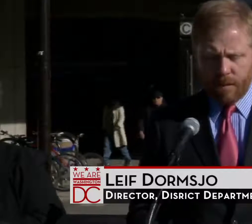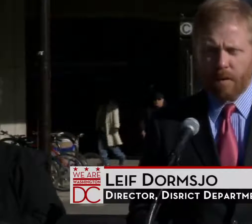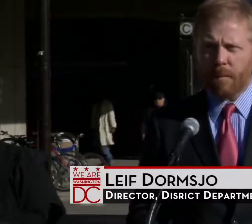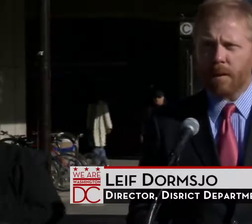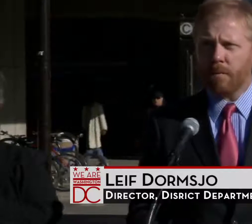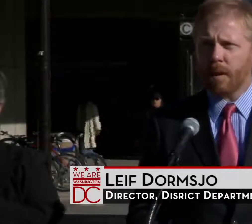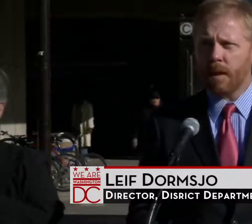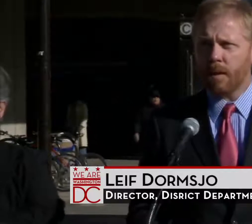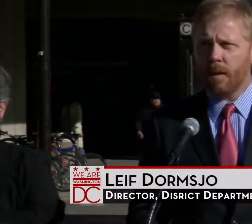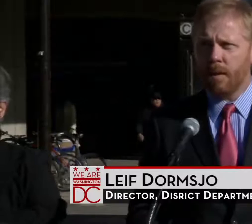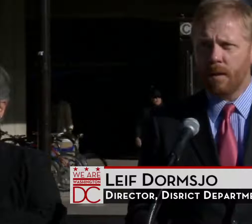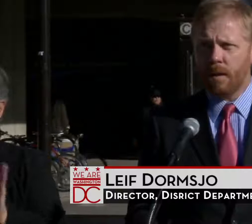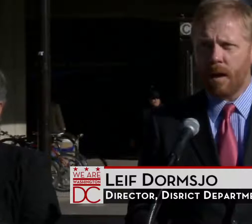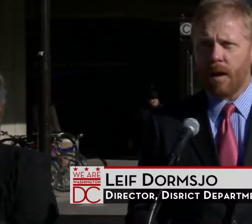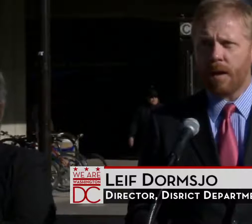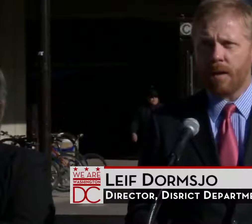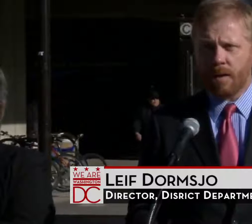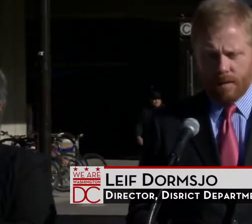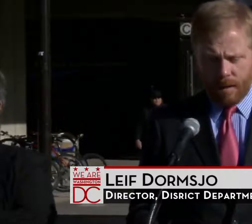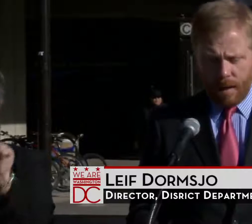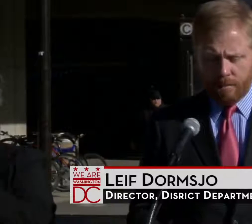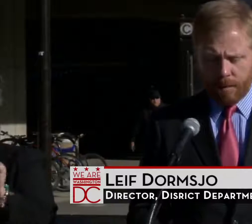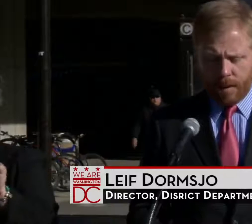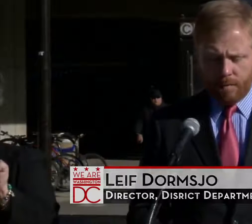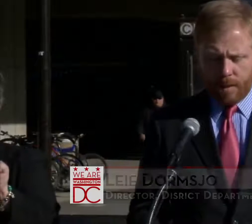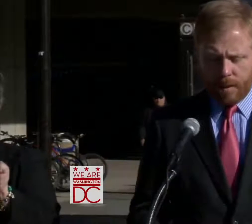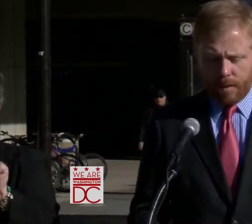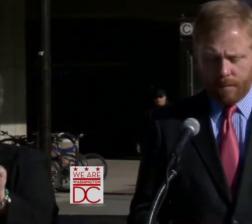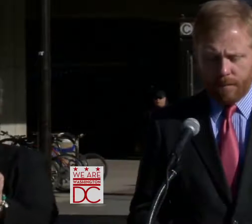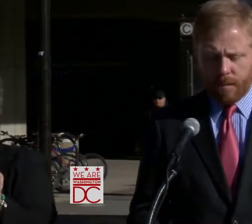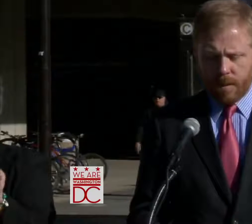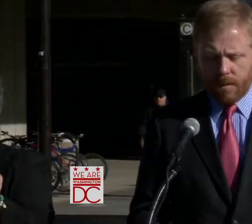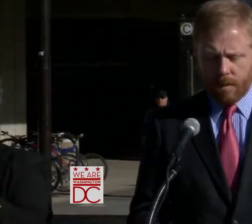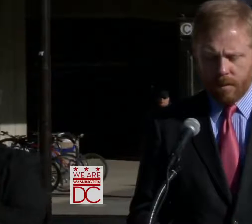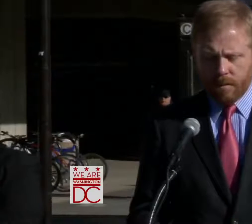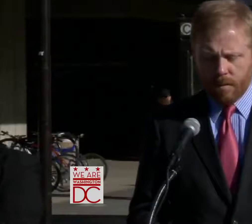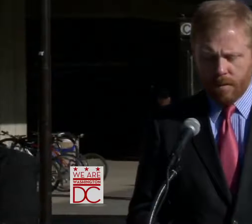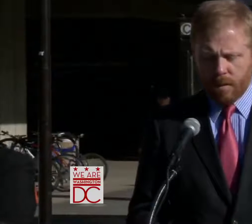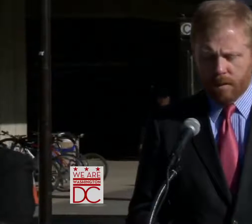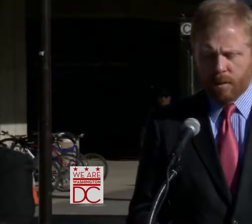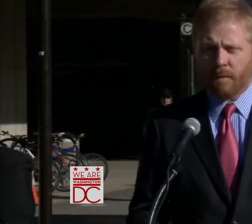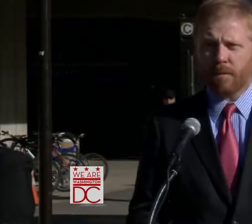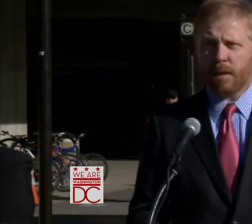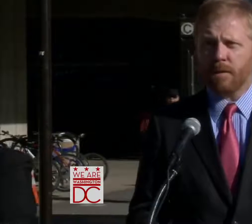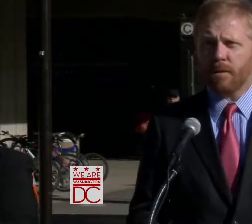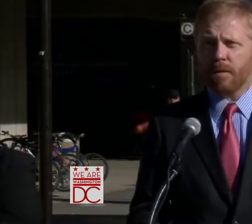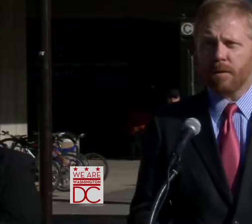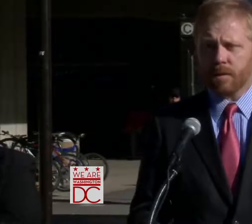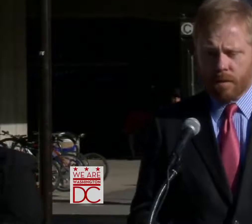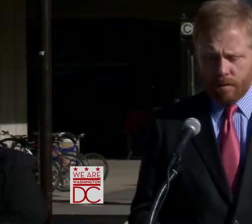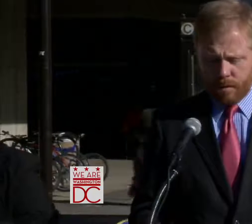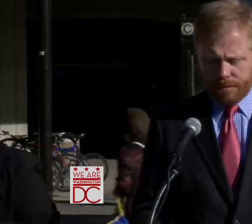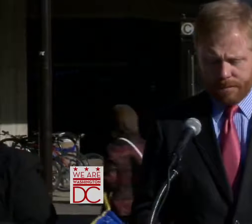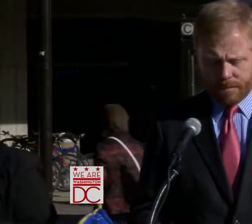DEVELOPING A PLAN A AND PLAN B FOR MEETING THEIR TRAVEL NEEDS DURING THIS SURGE.